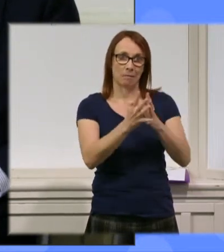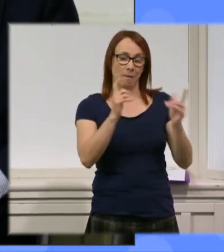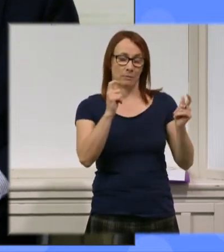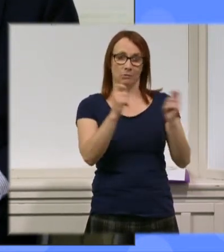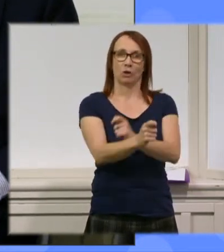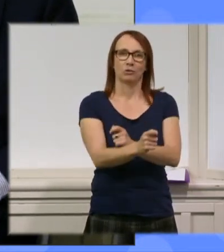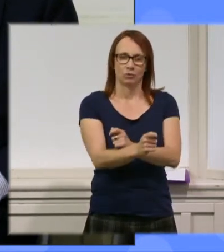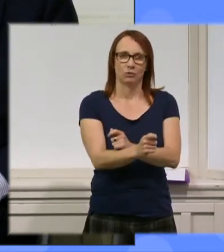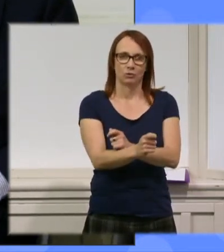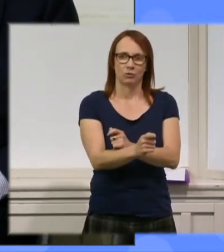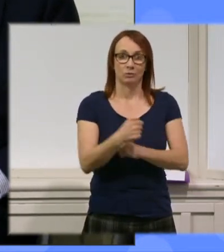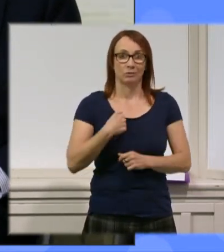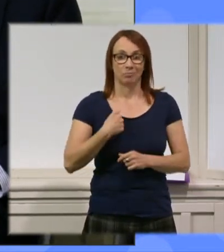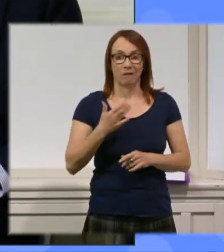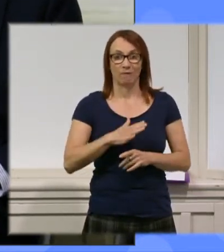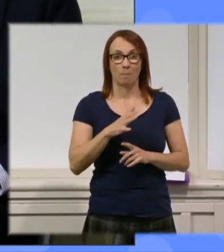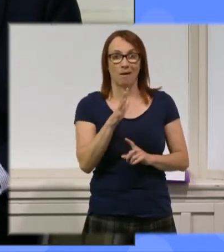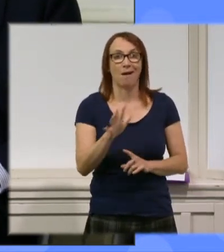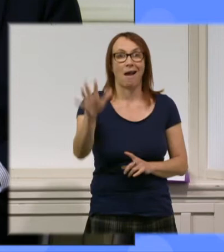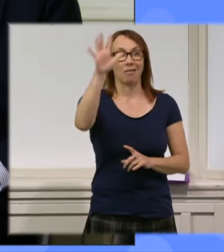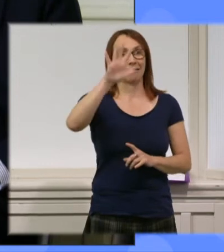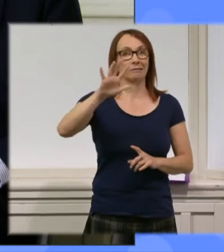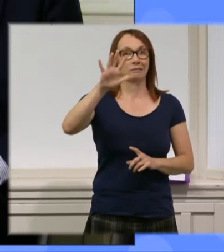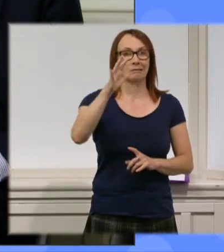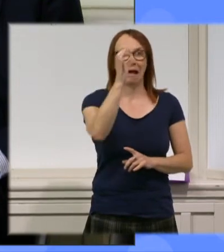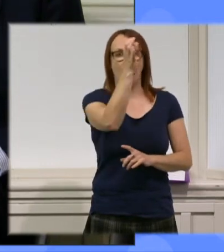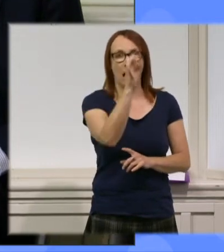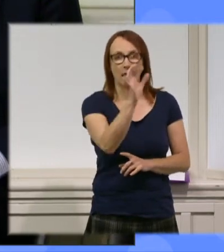come from the Highlands Islands there are huge opportunities huge amounts of